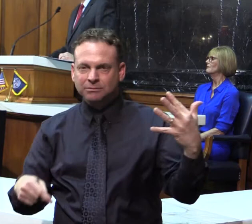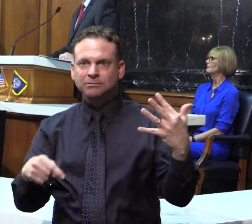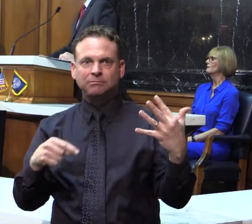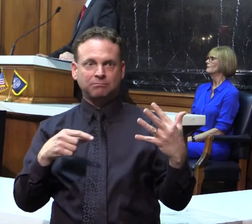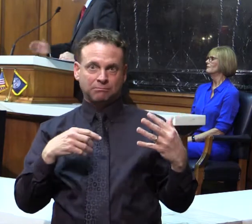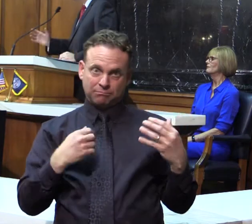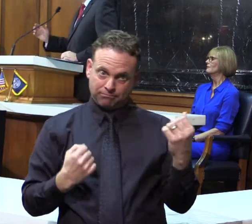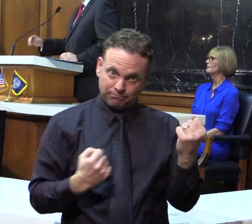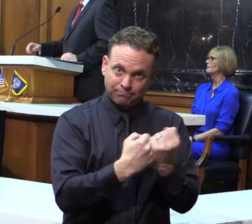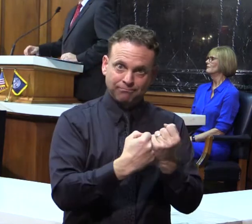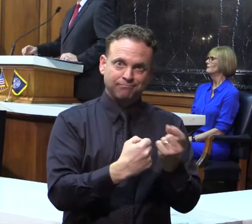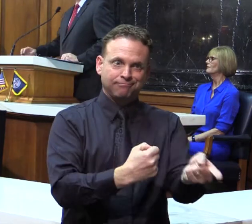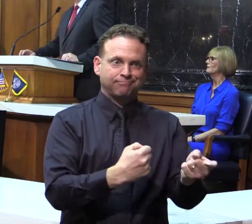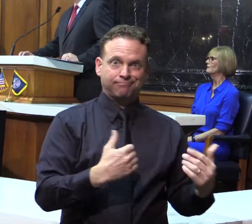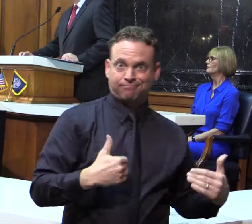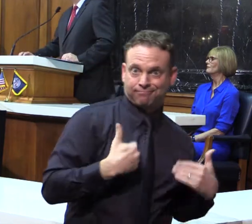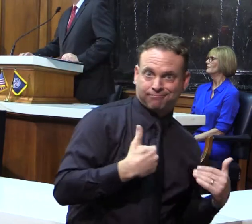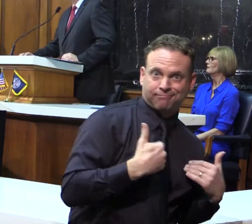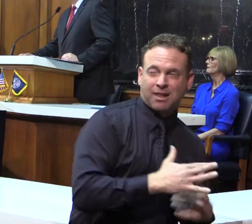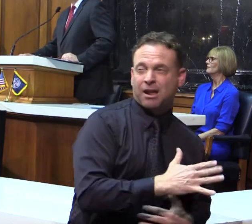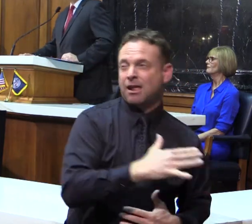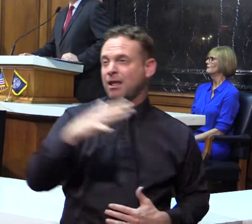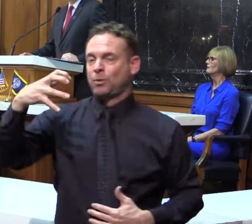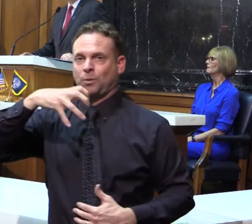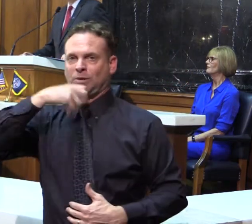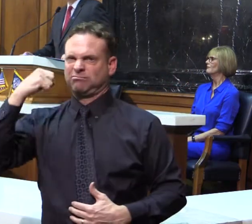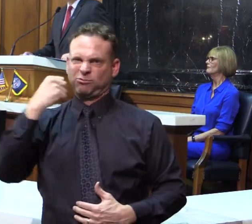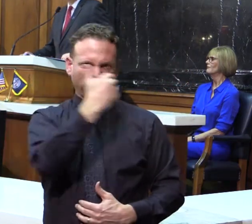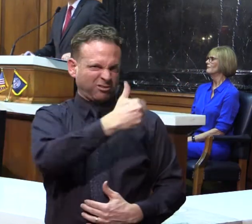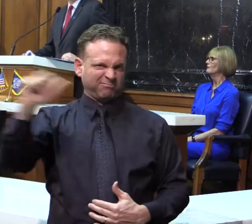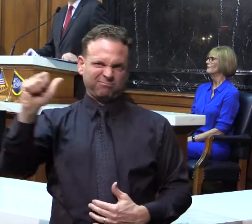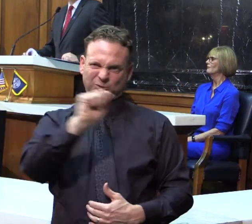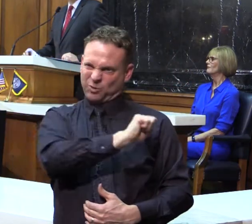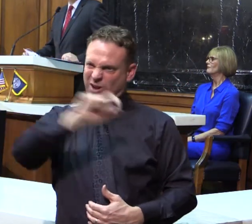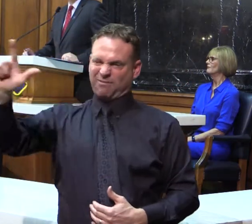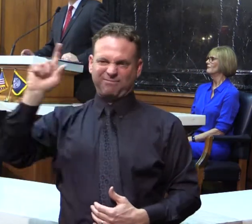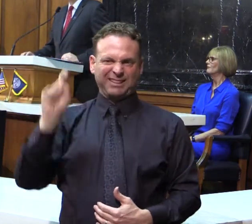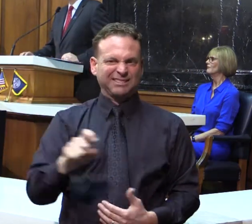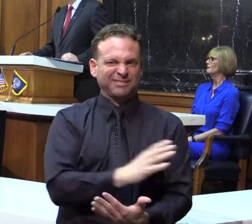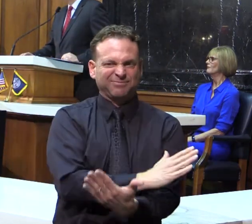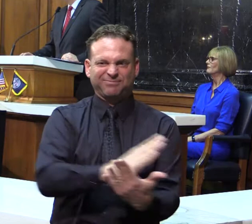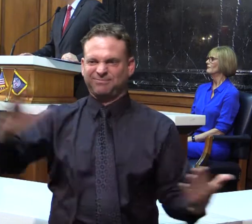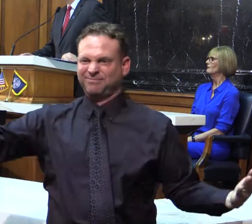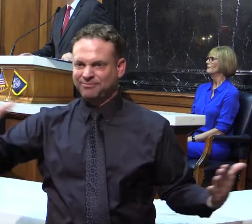I was reminded of that when I met with students from Cumberland Elementary School in West